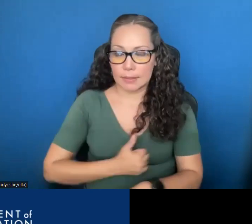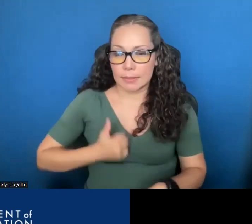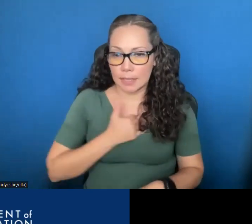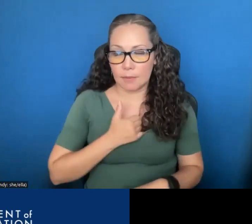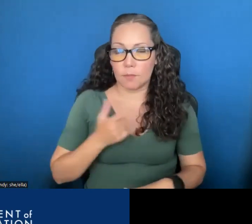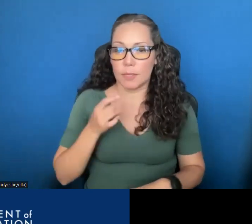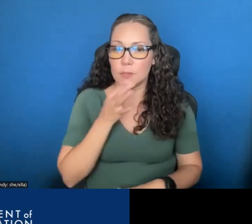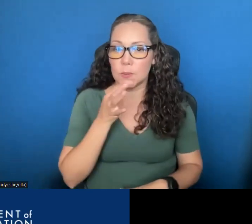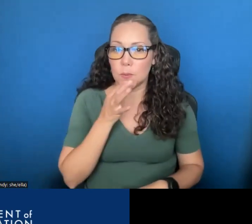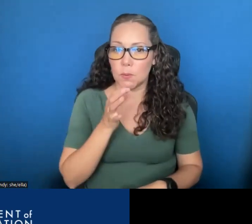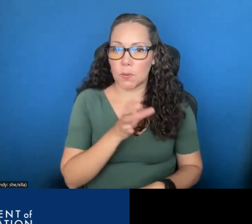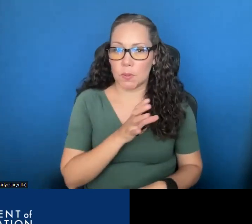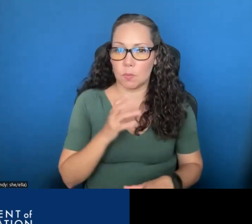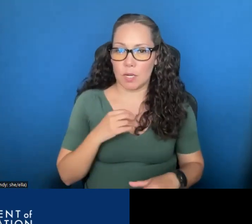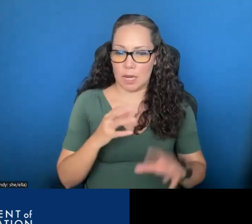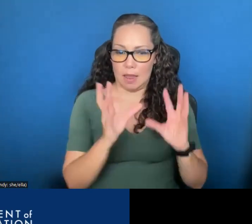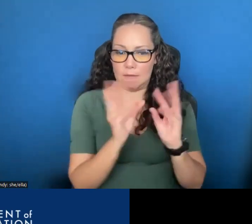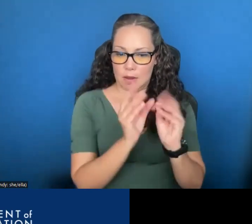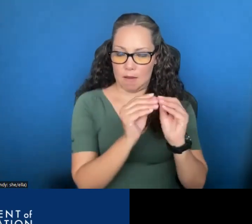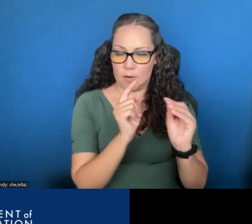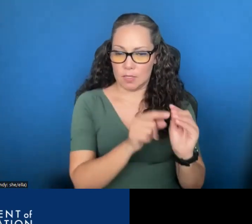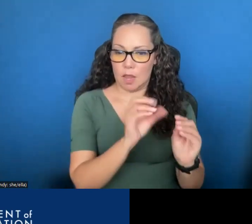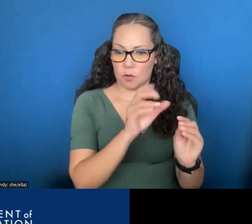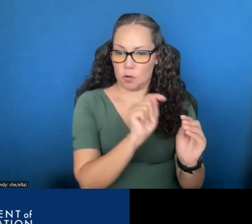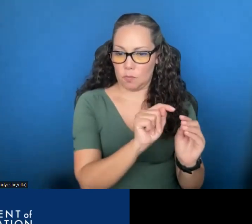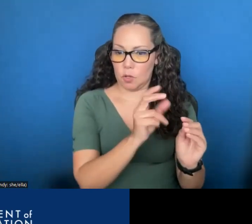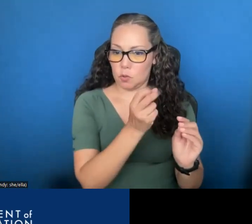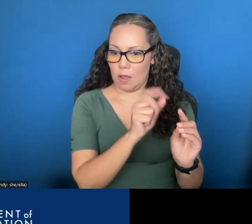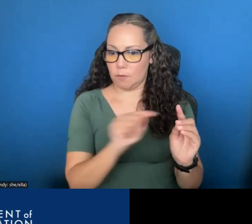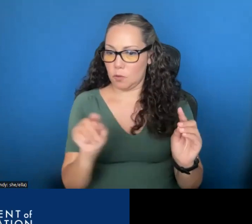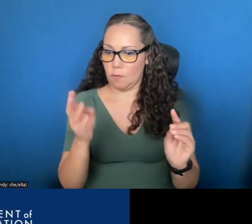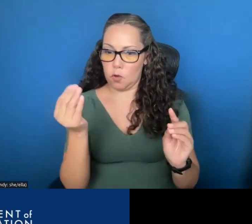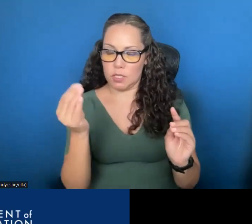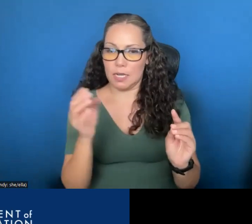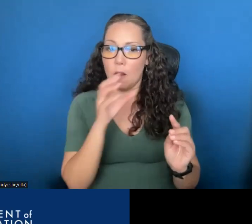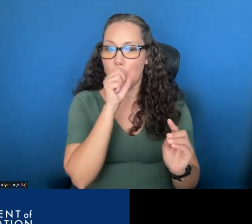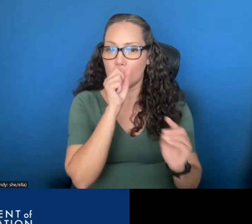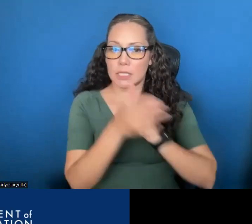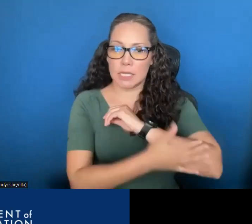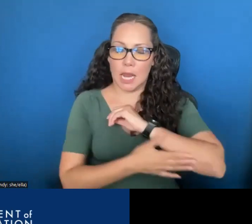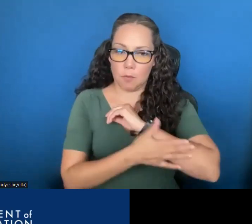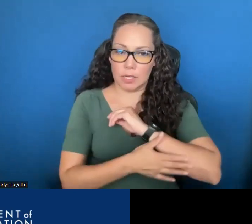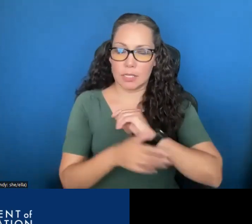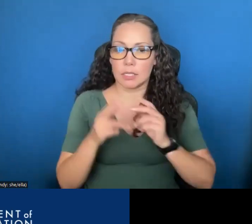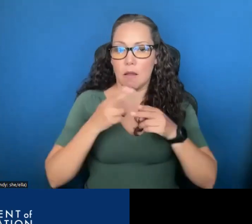coming up October 12th through 14th in Orange County it's called the April conference and if